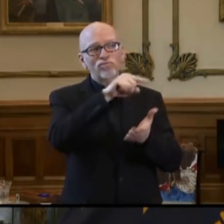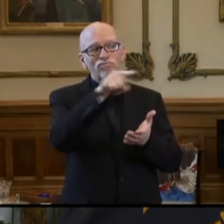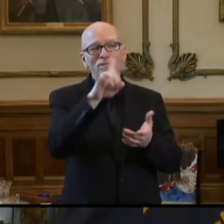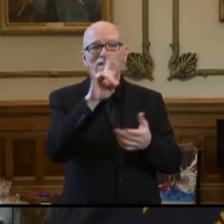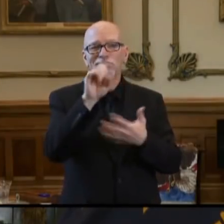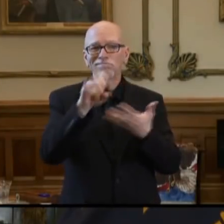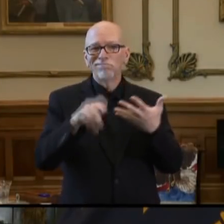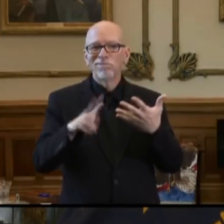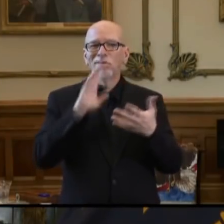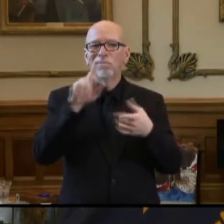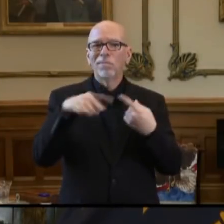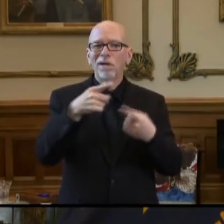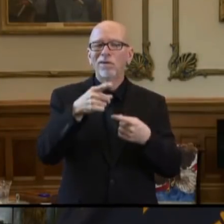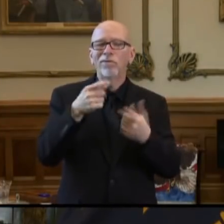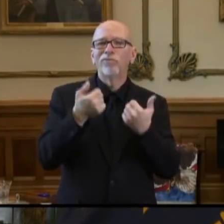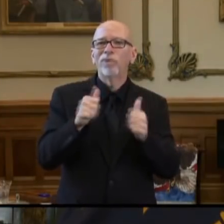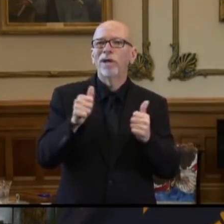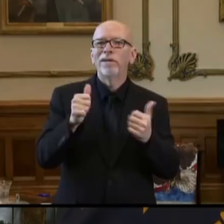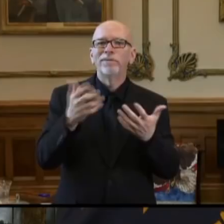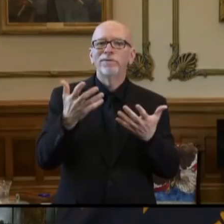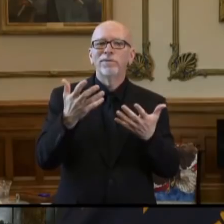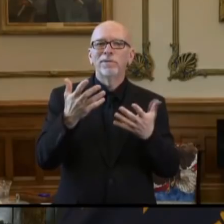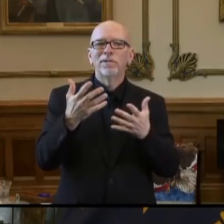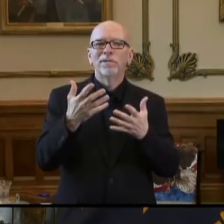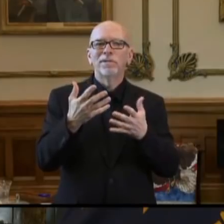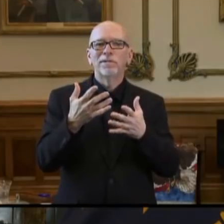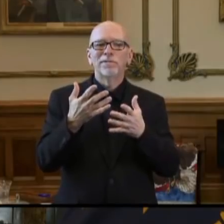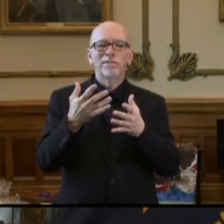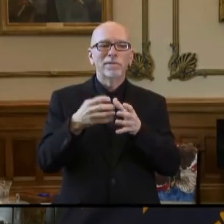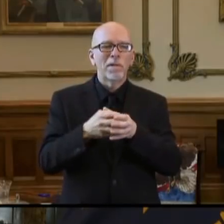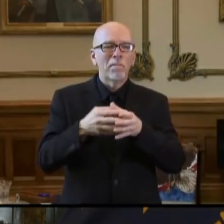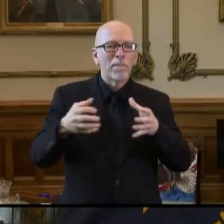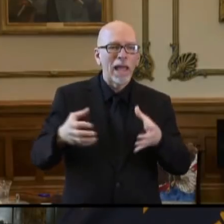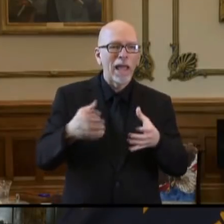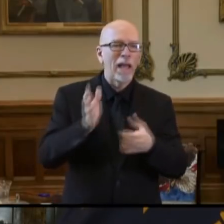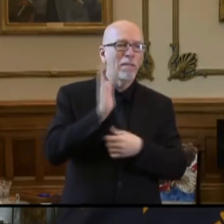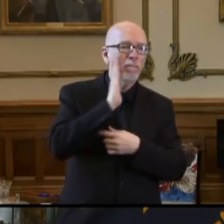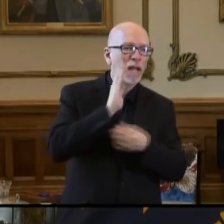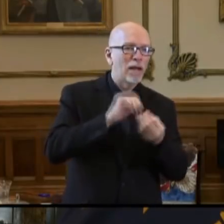FOR TAKING MY QUESTION. BEYOND THE STEPS THAT YOU AND YOUR DOCTORS HAVE OUTLINED ABOUT